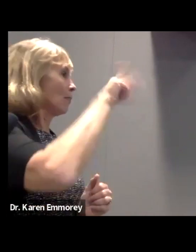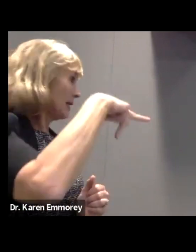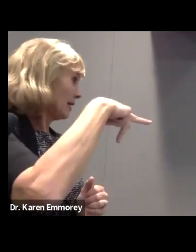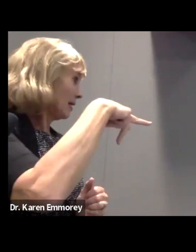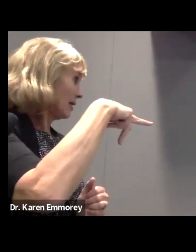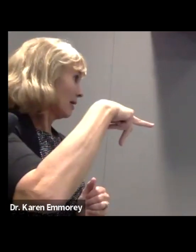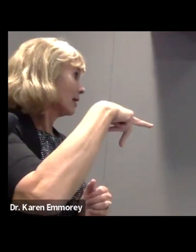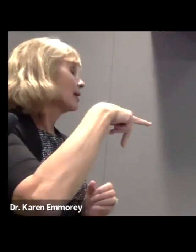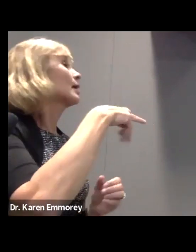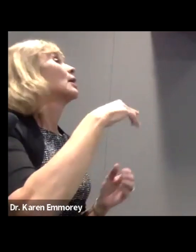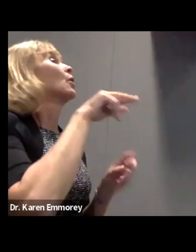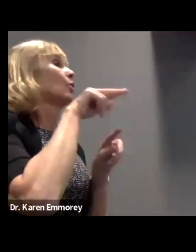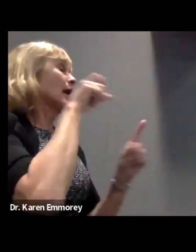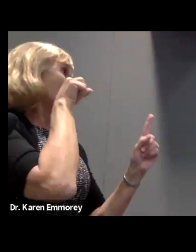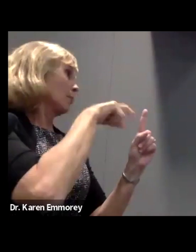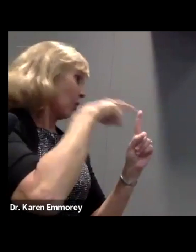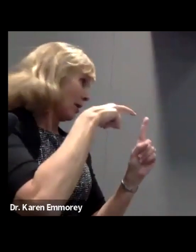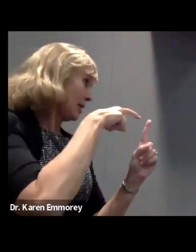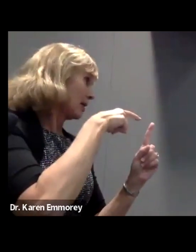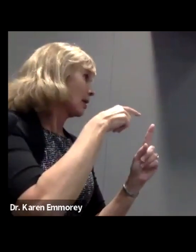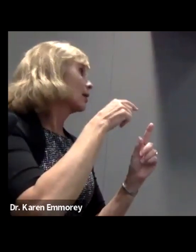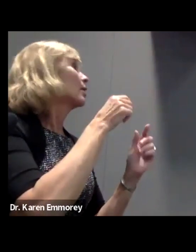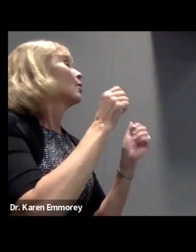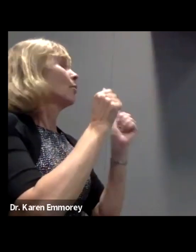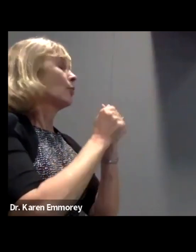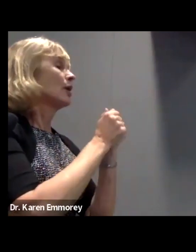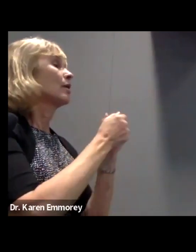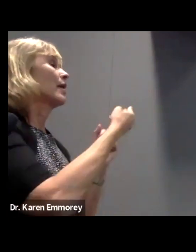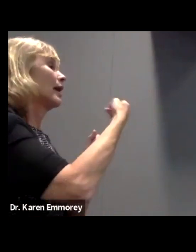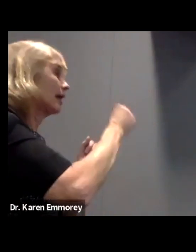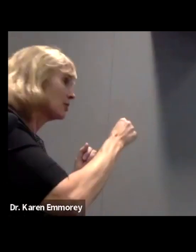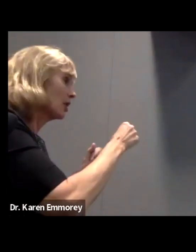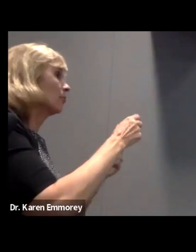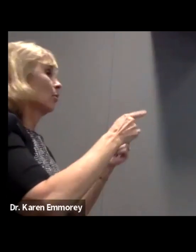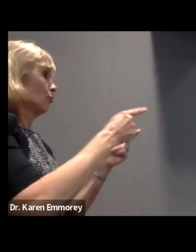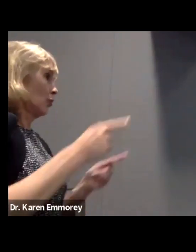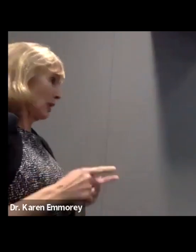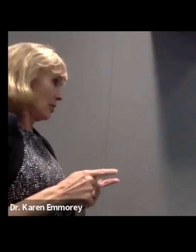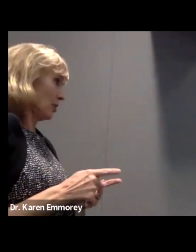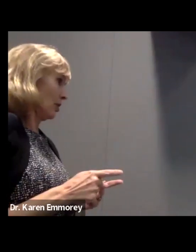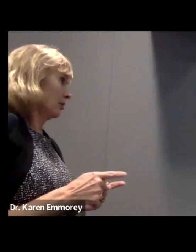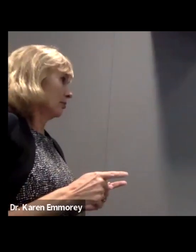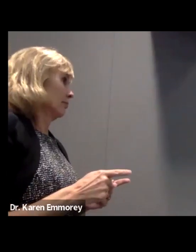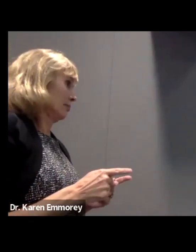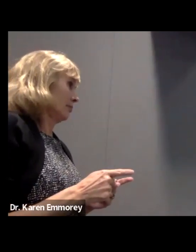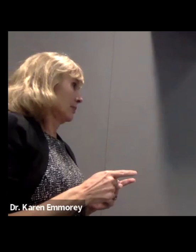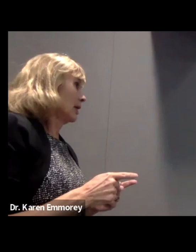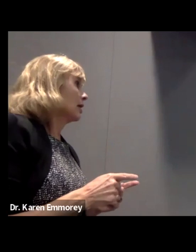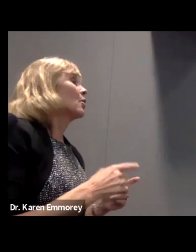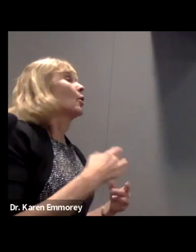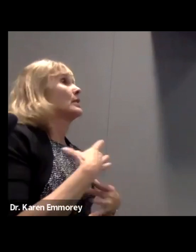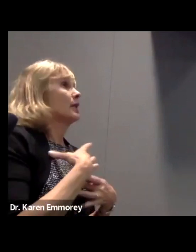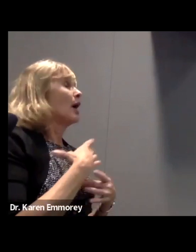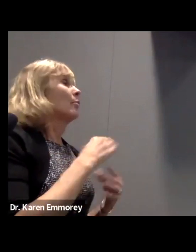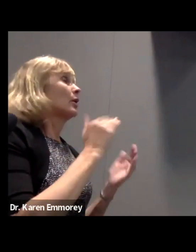We compared hearing people or non signers to see just what's happening visually. So they're looking for what's similar in different.